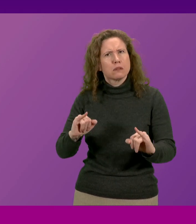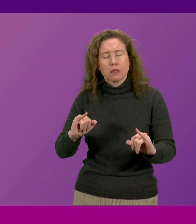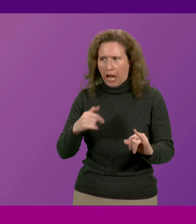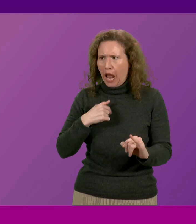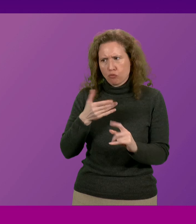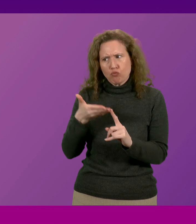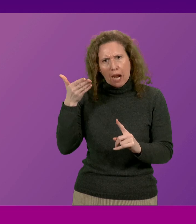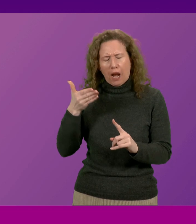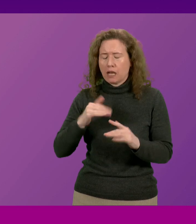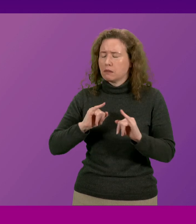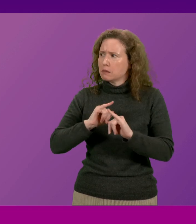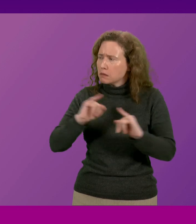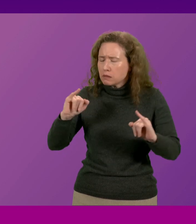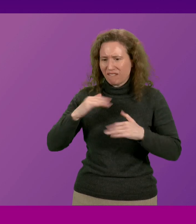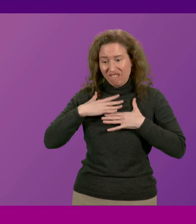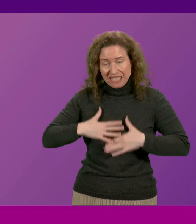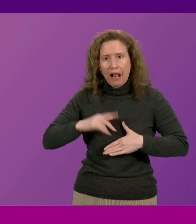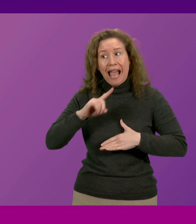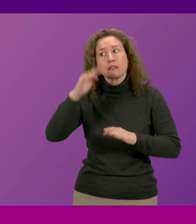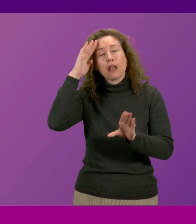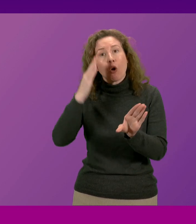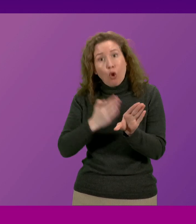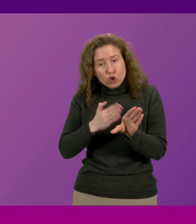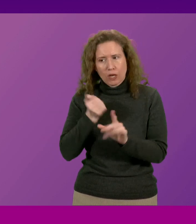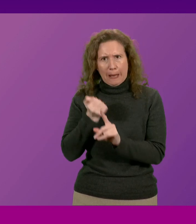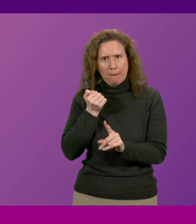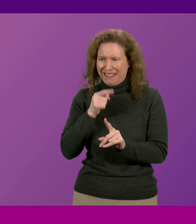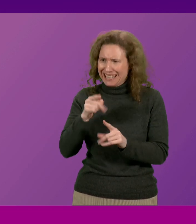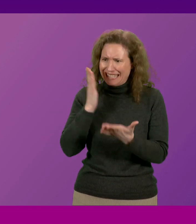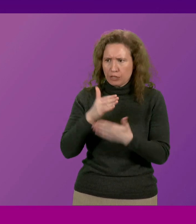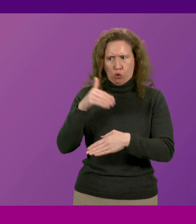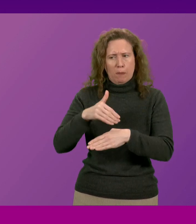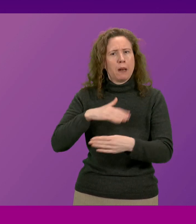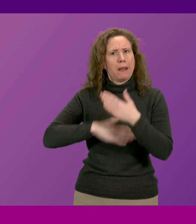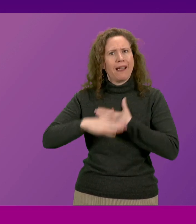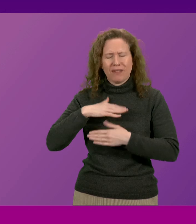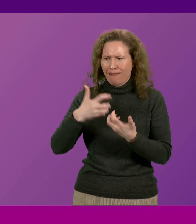and psychological impact that that type of criminality has on victims and their families.